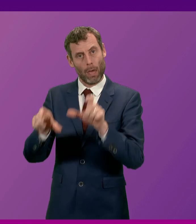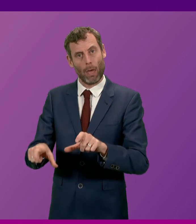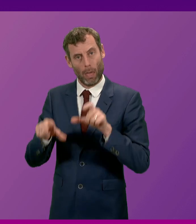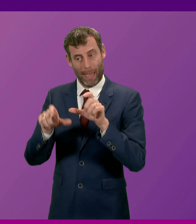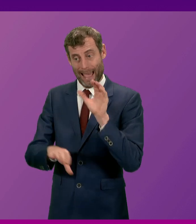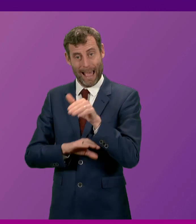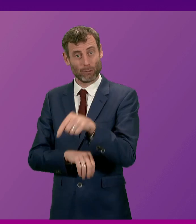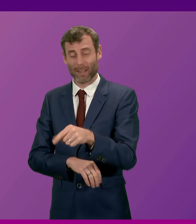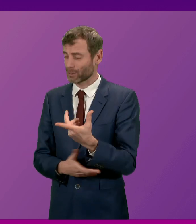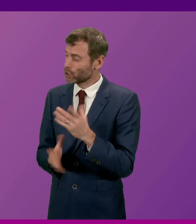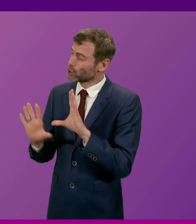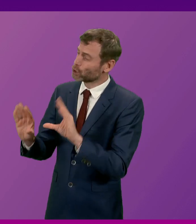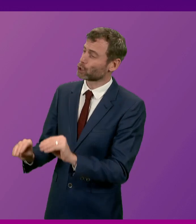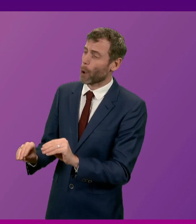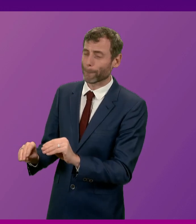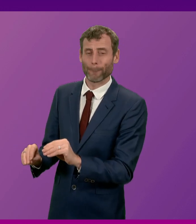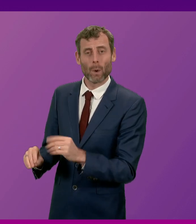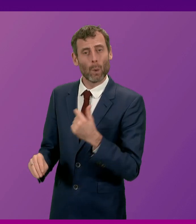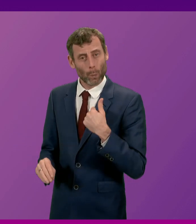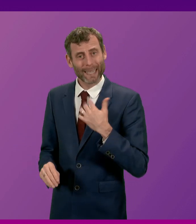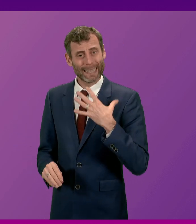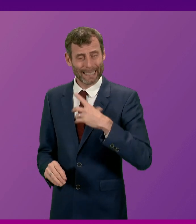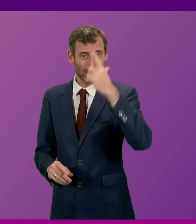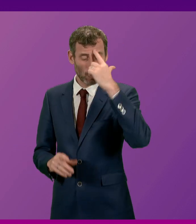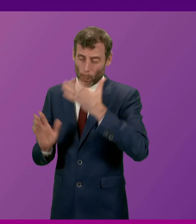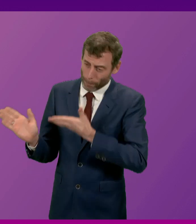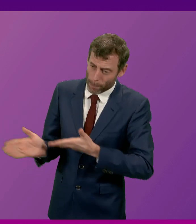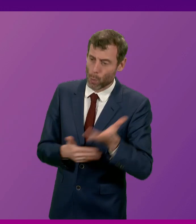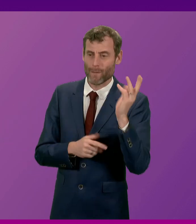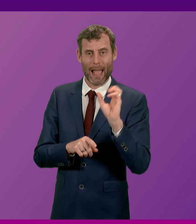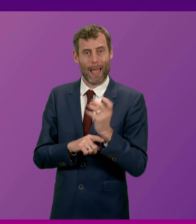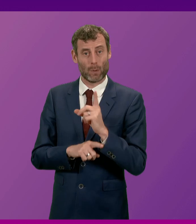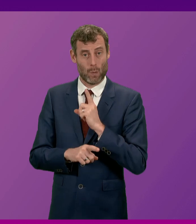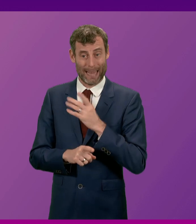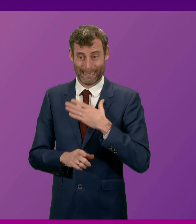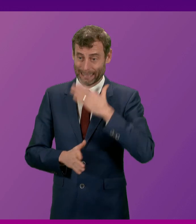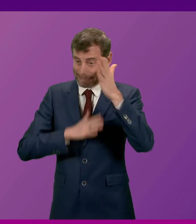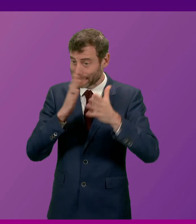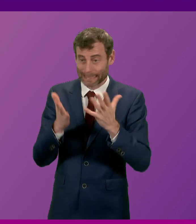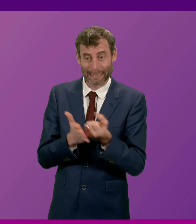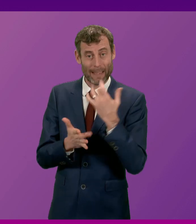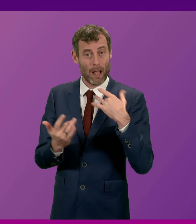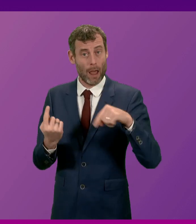Minister that enough is enough. Lives are at stake, especially as winter approaches. What